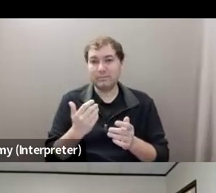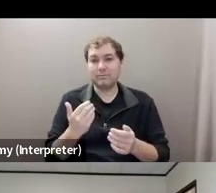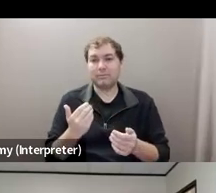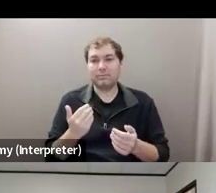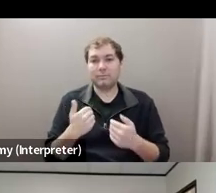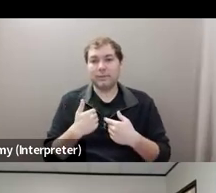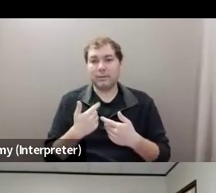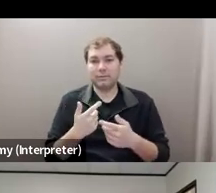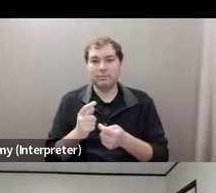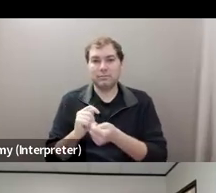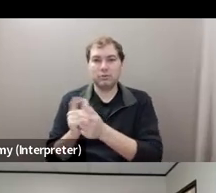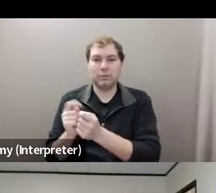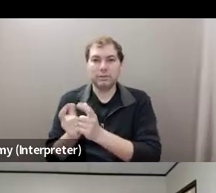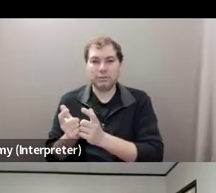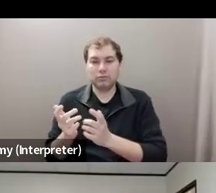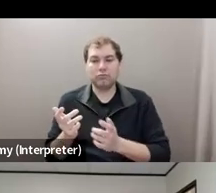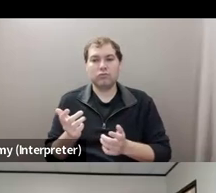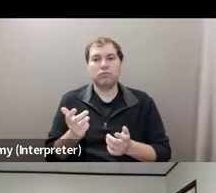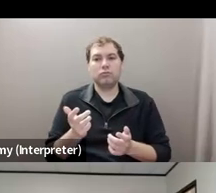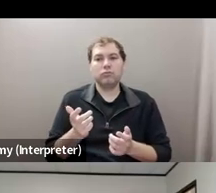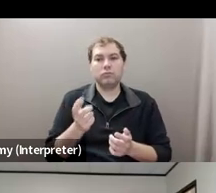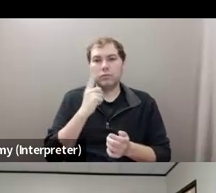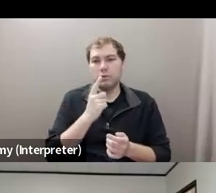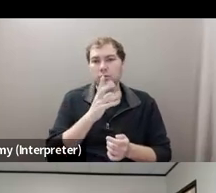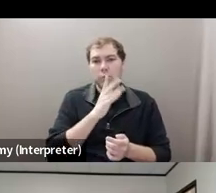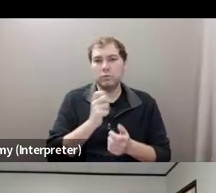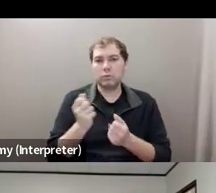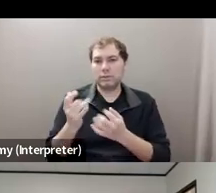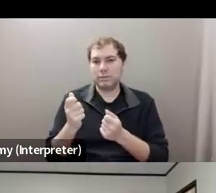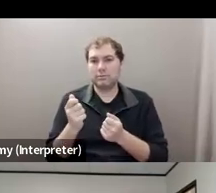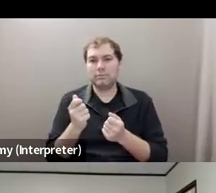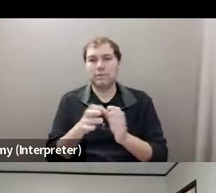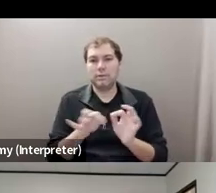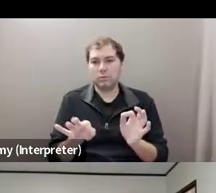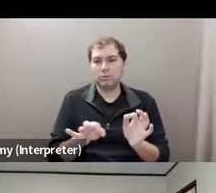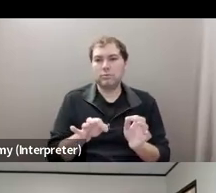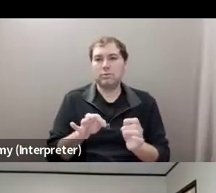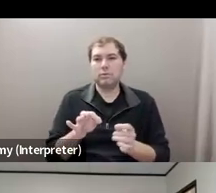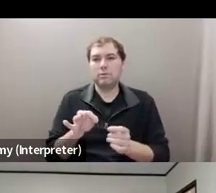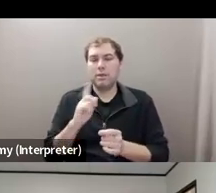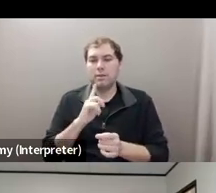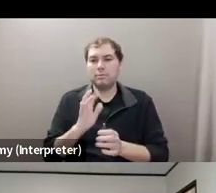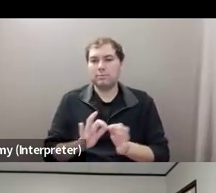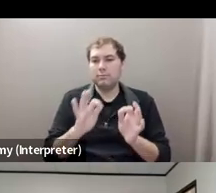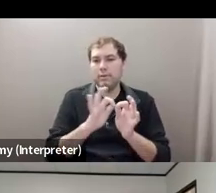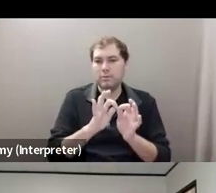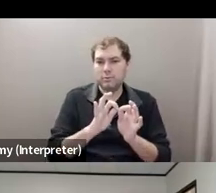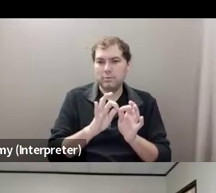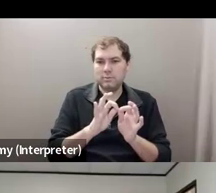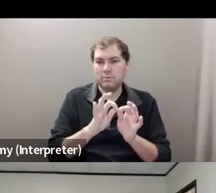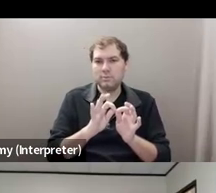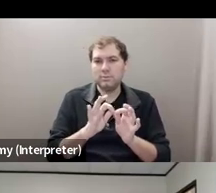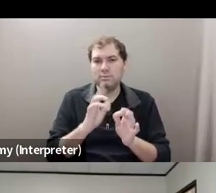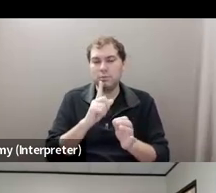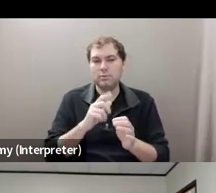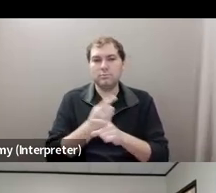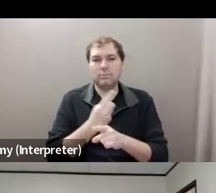Beck Levin: translator either for spoken or signed language is vital to adequate advocacy. Efforts over.